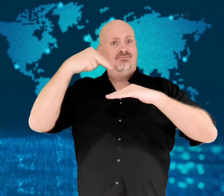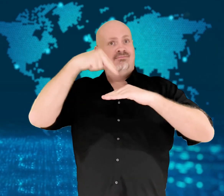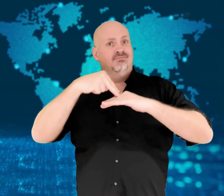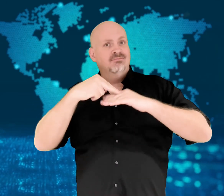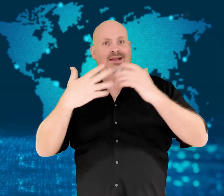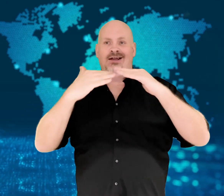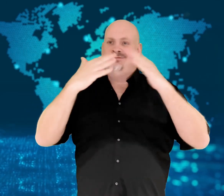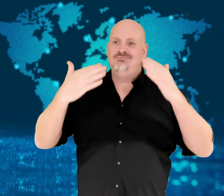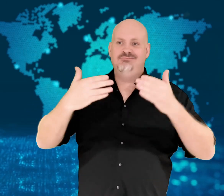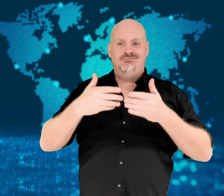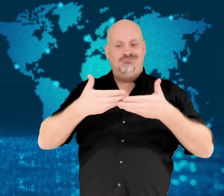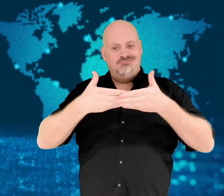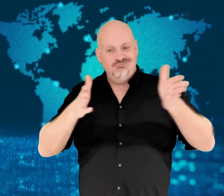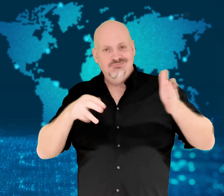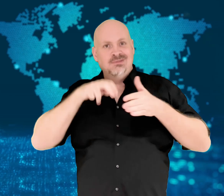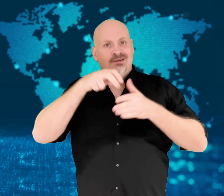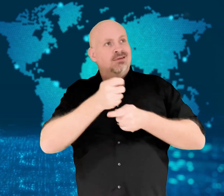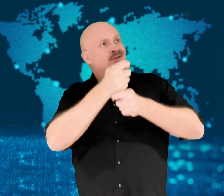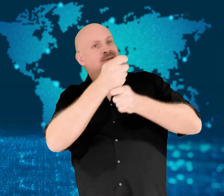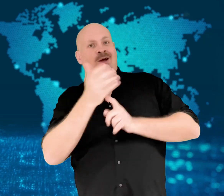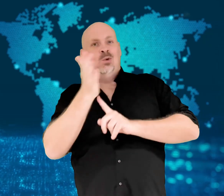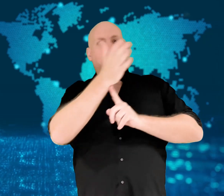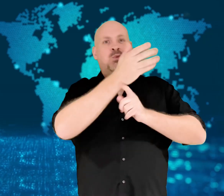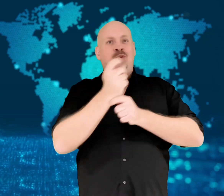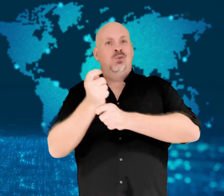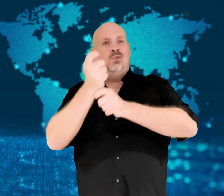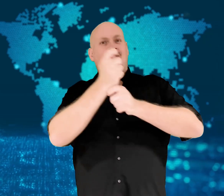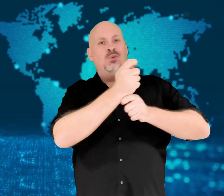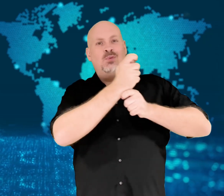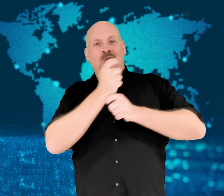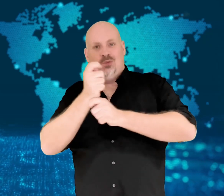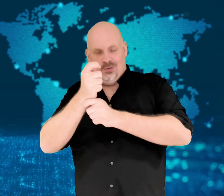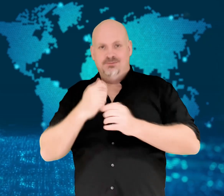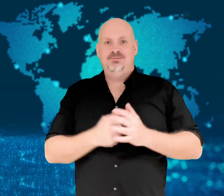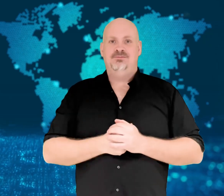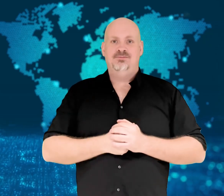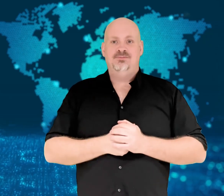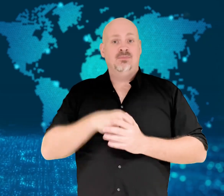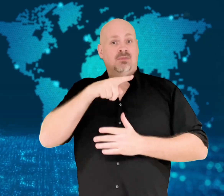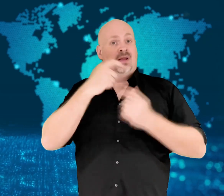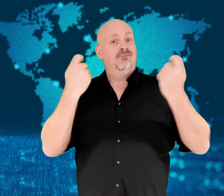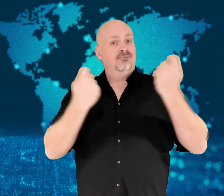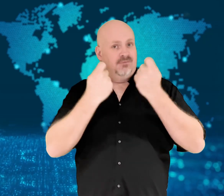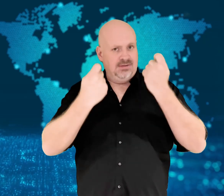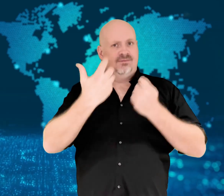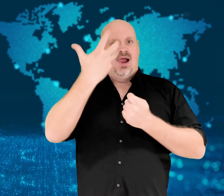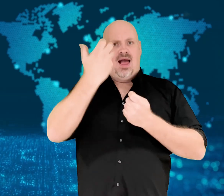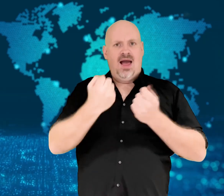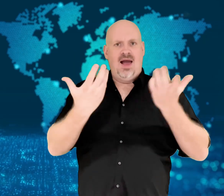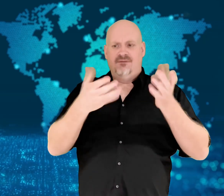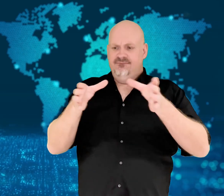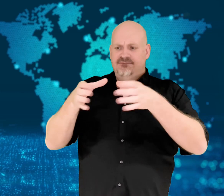Hundreds of kite flyers fly their kites from rooftops and terraces.